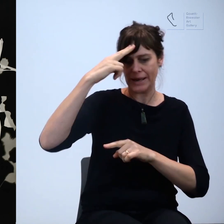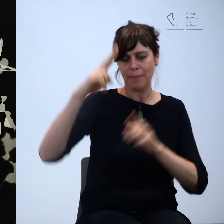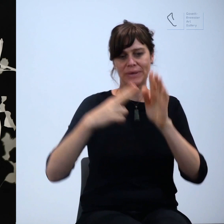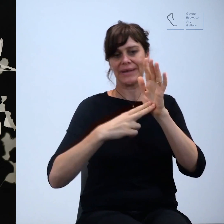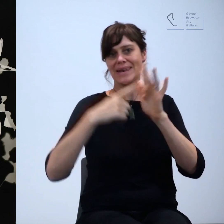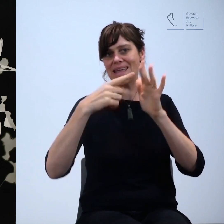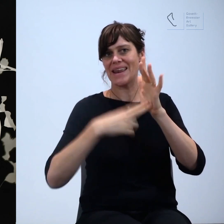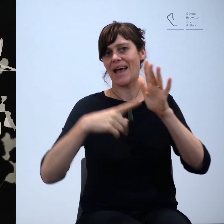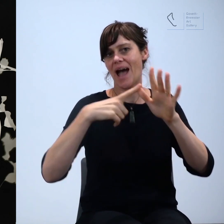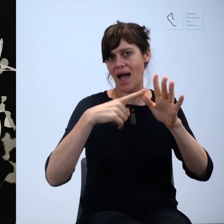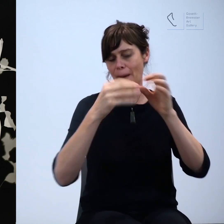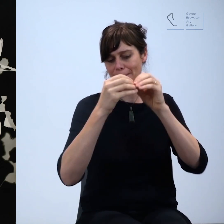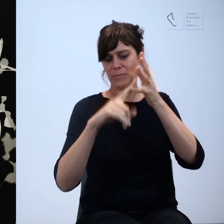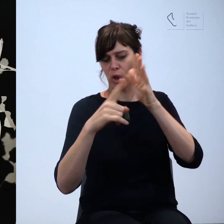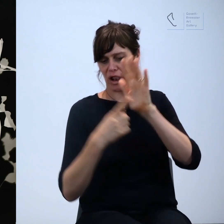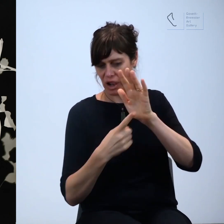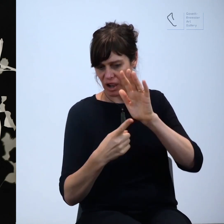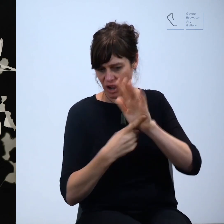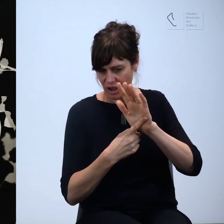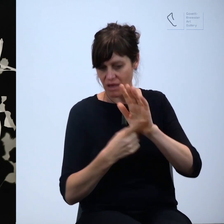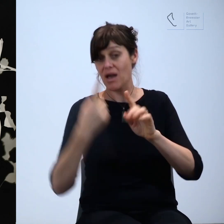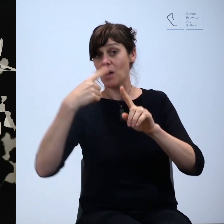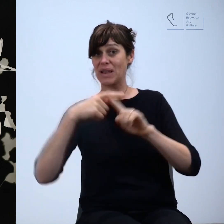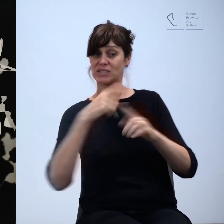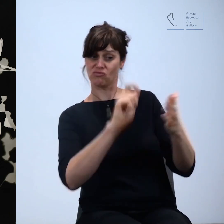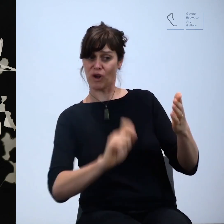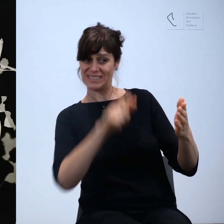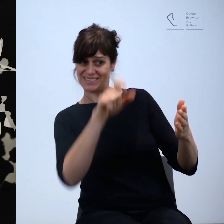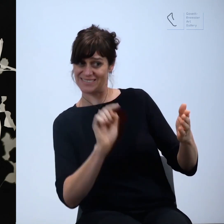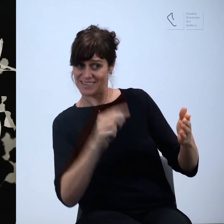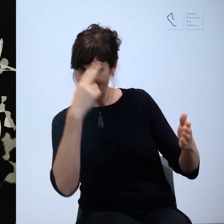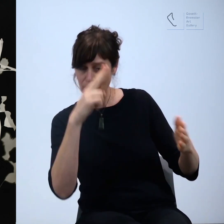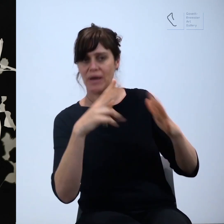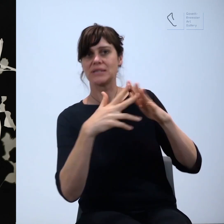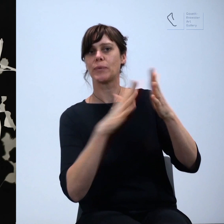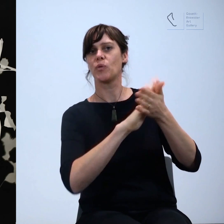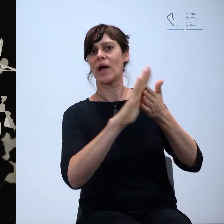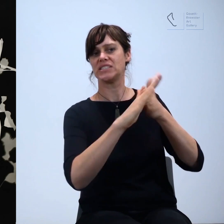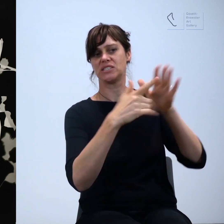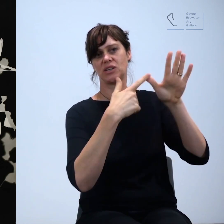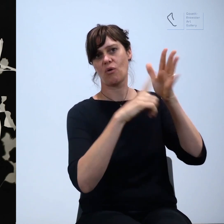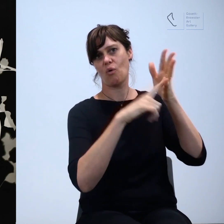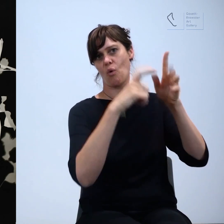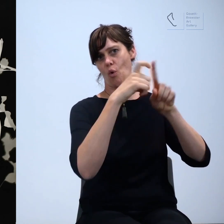the scientist Nina Bull